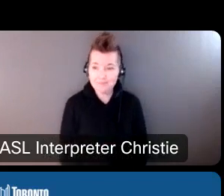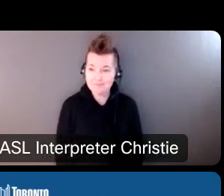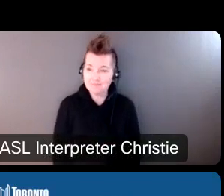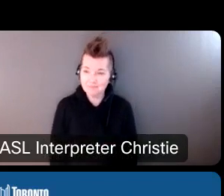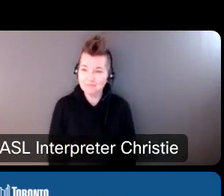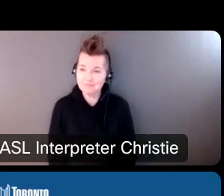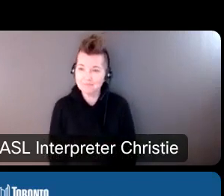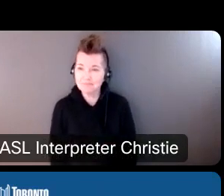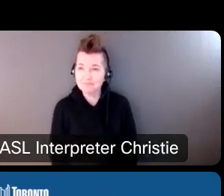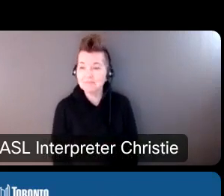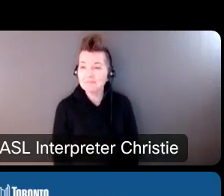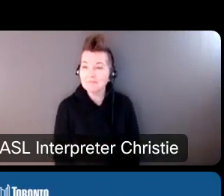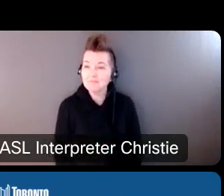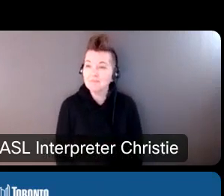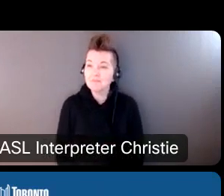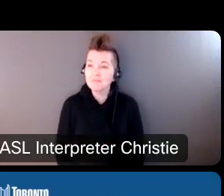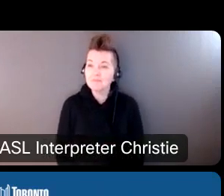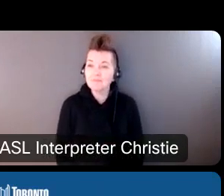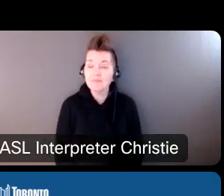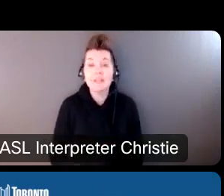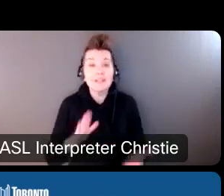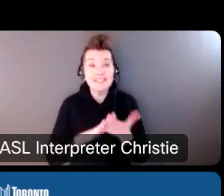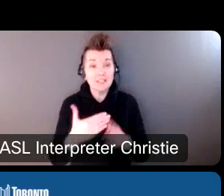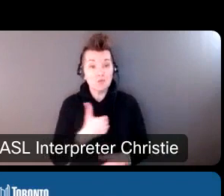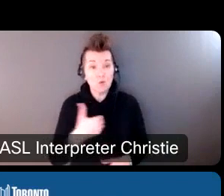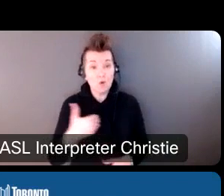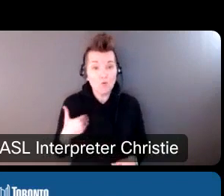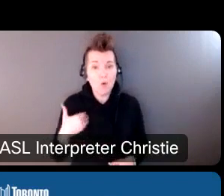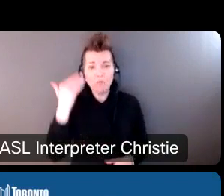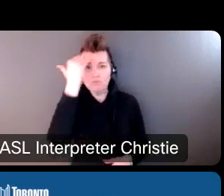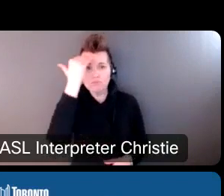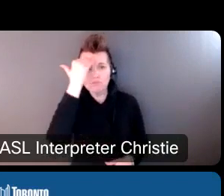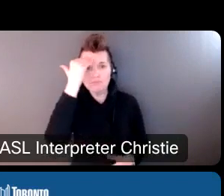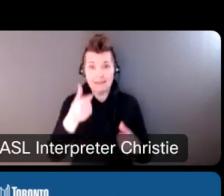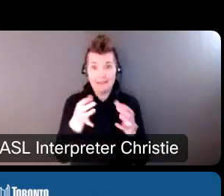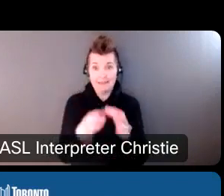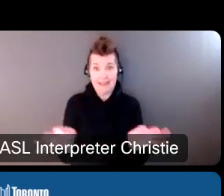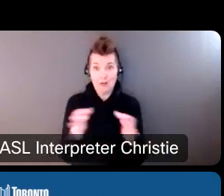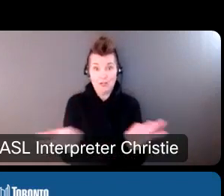So the City of Toronto recognizes that the language used to refer to people with disabilities has an impact.